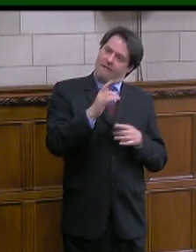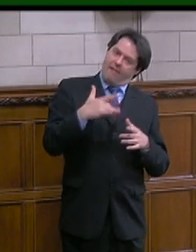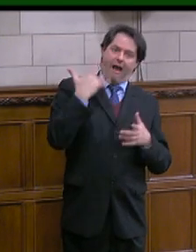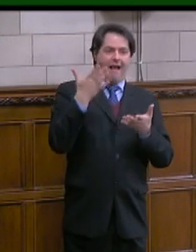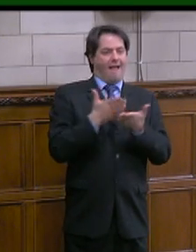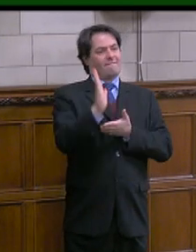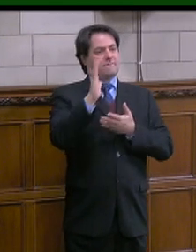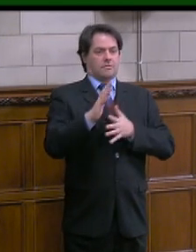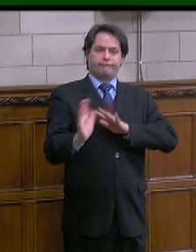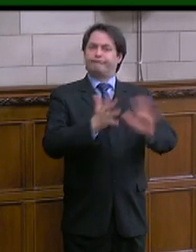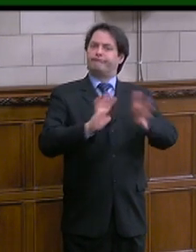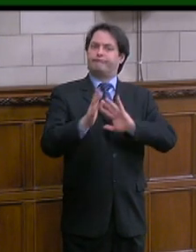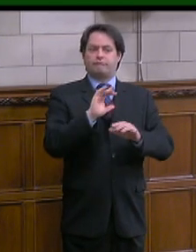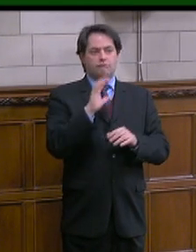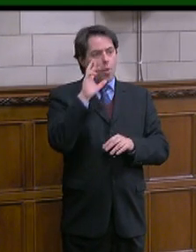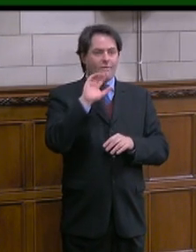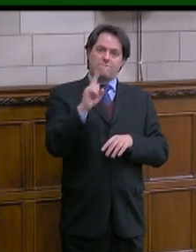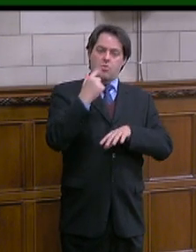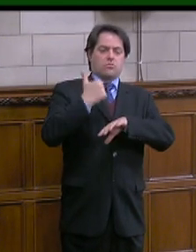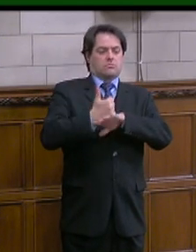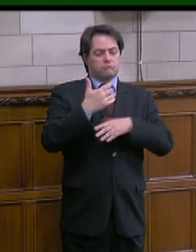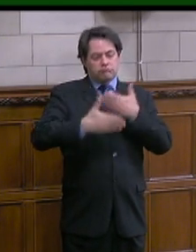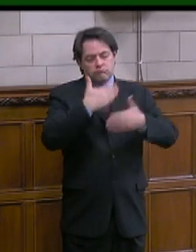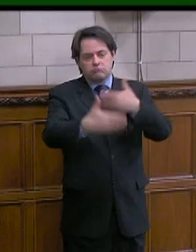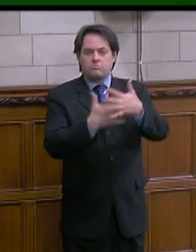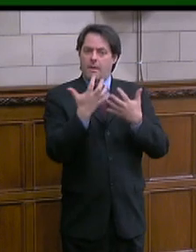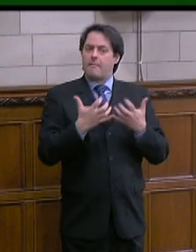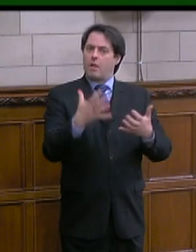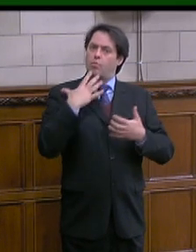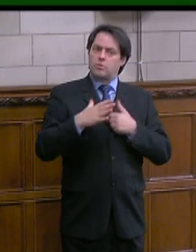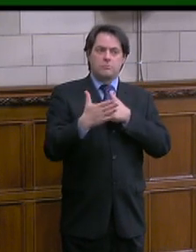I hope it is the first of many, as Parliament reaches out and becomes more inclusive.